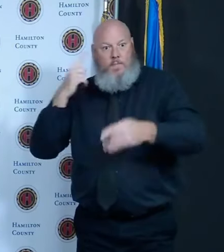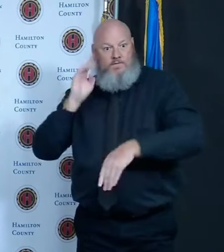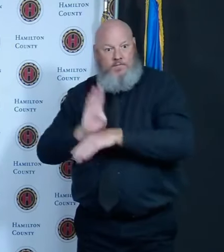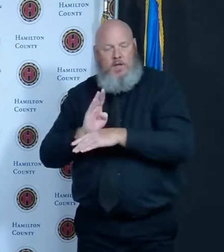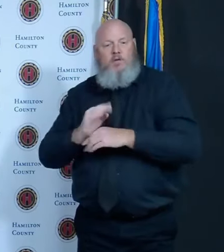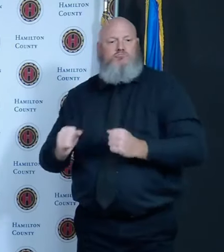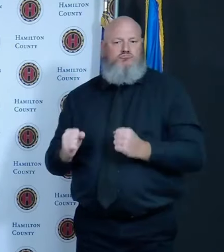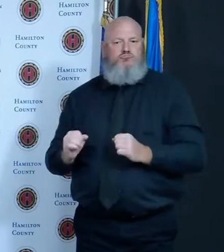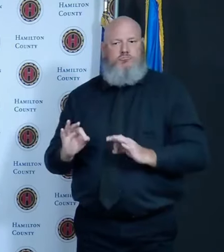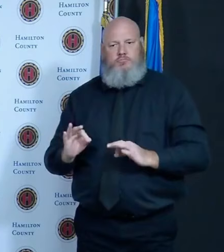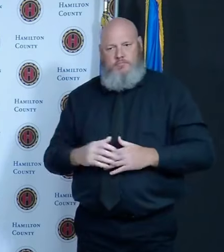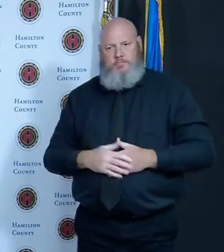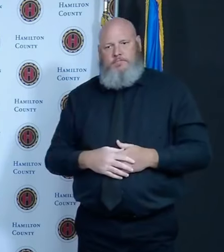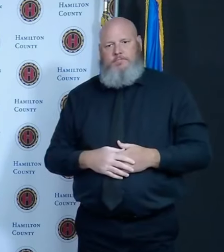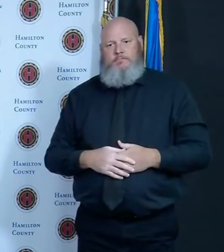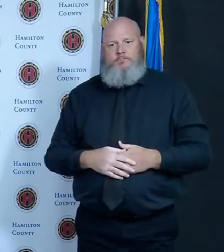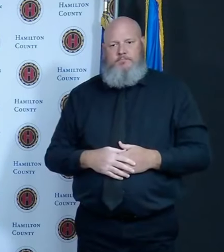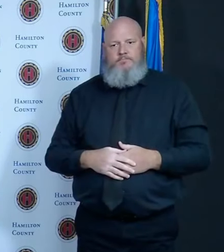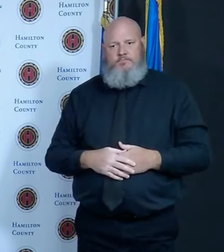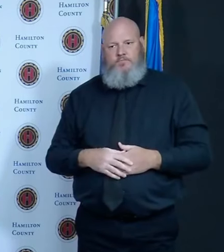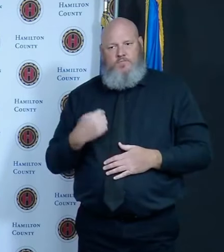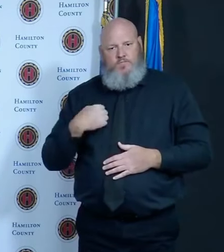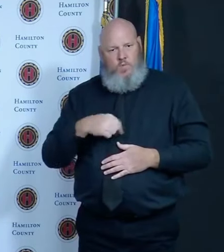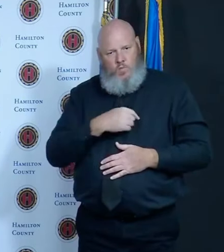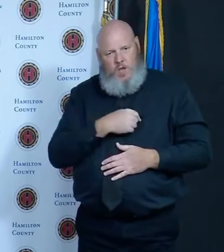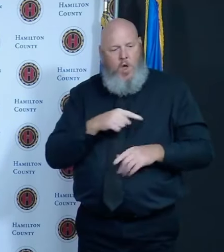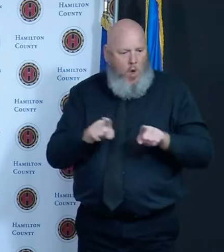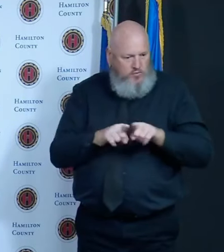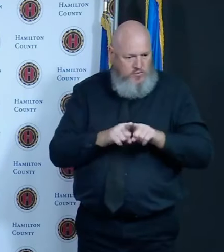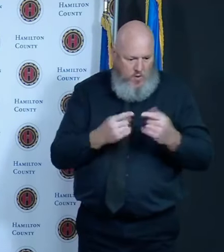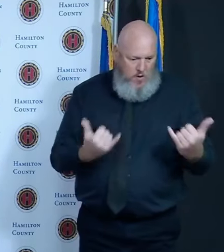task force will have six work streams two of those are now up and running and